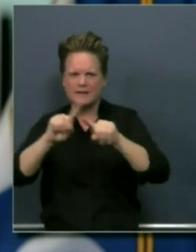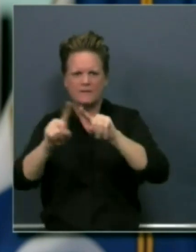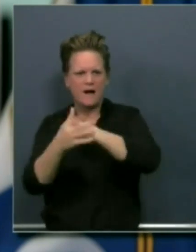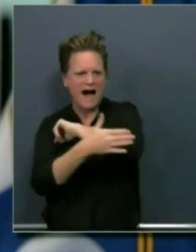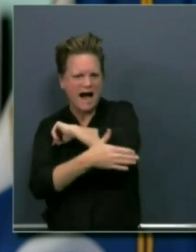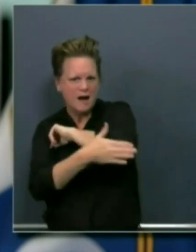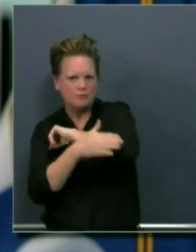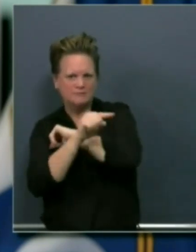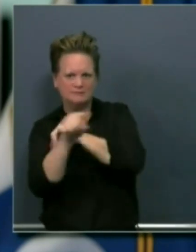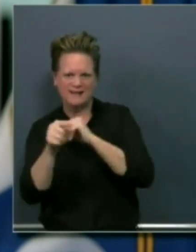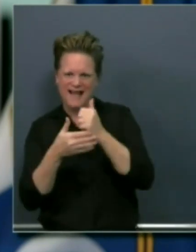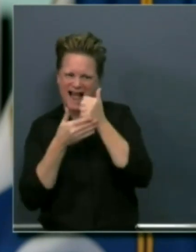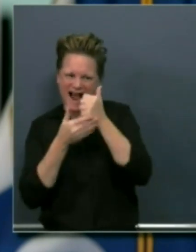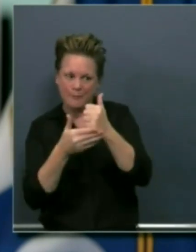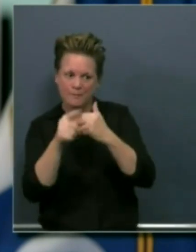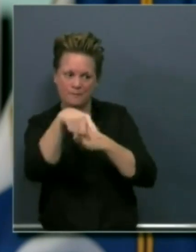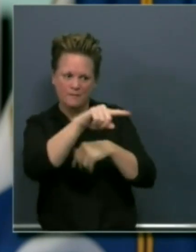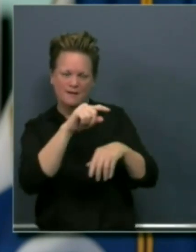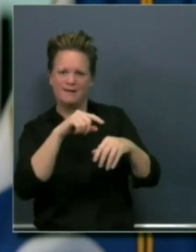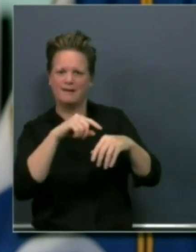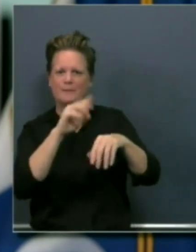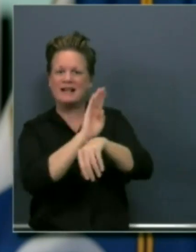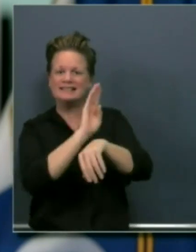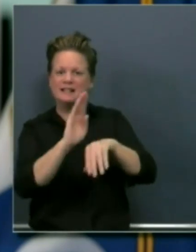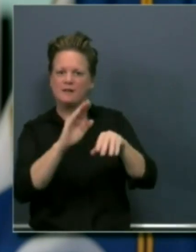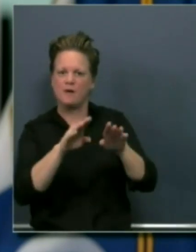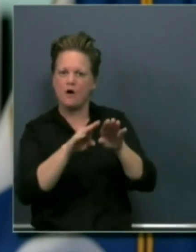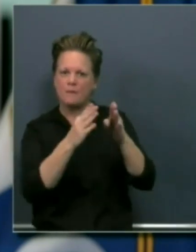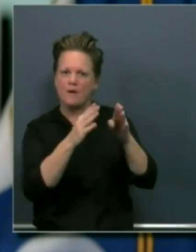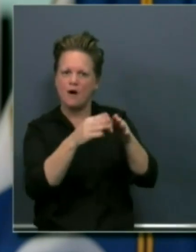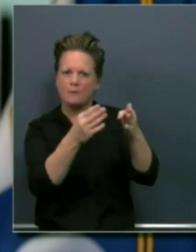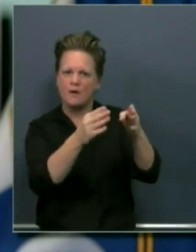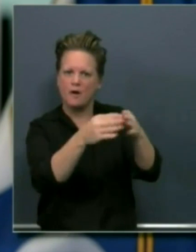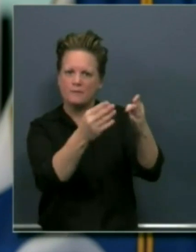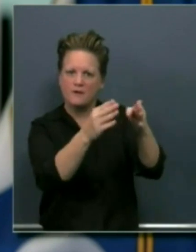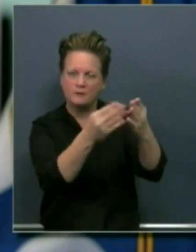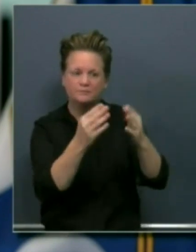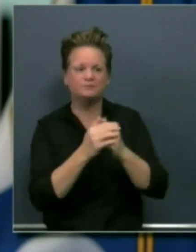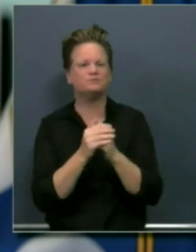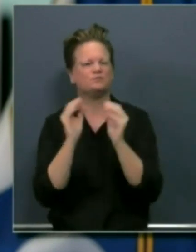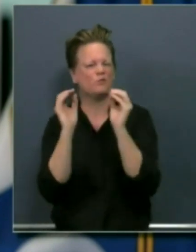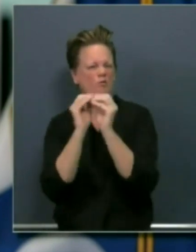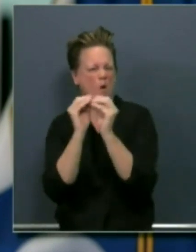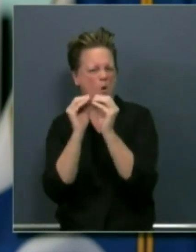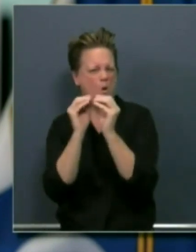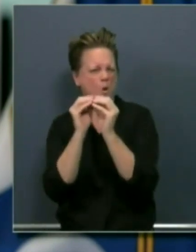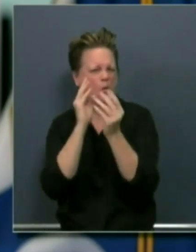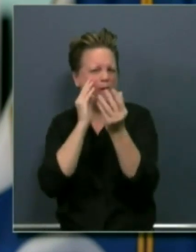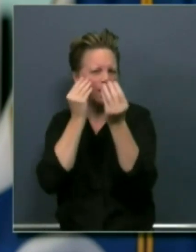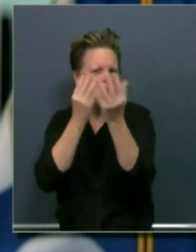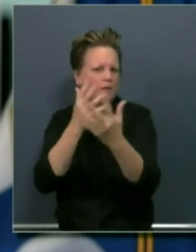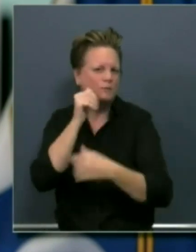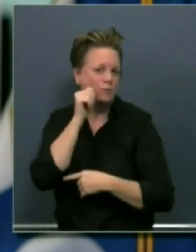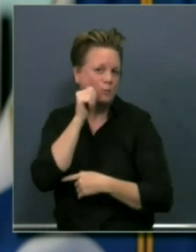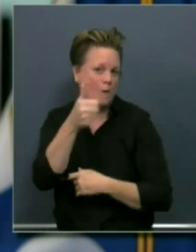LINED UP JUST TODAY SO WE'VE BEEN ACTIVE IN THAT SPACE ACTIVELY WORKING WITH THESE COUNTIES. IN SOME CASES. WE